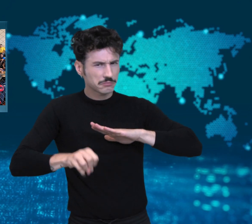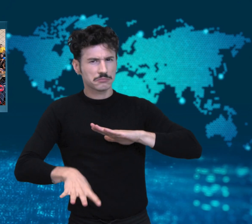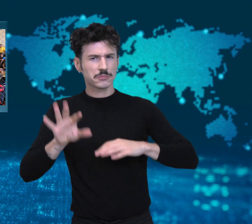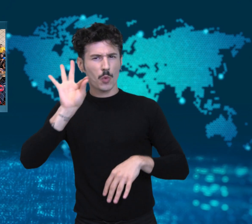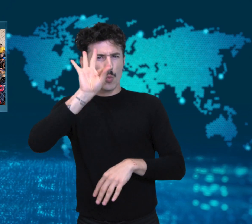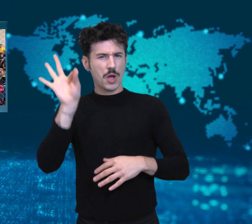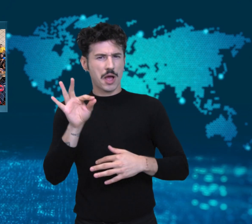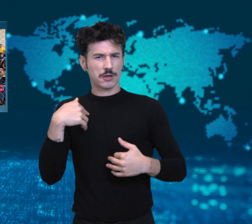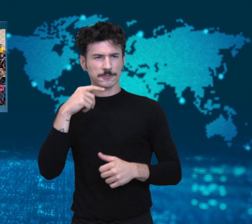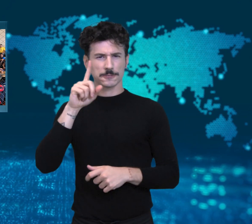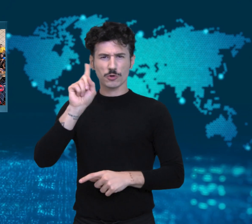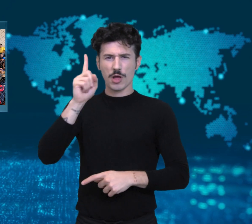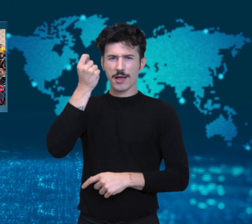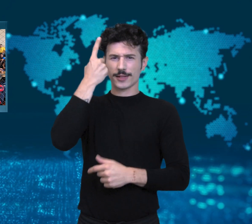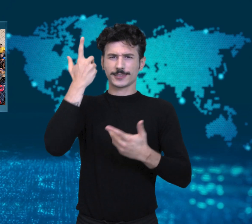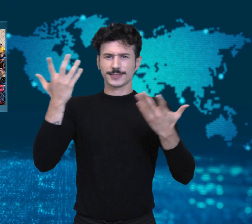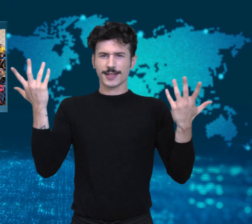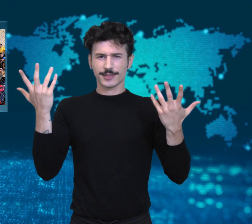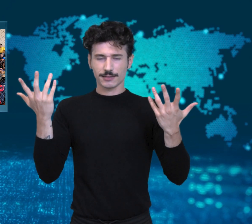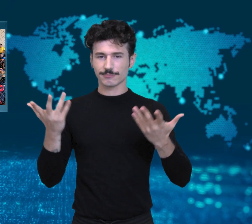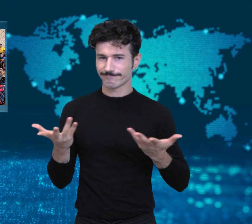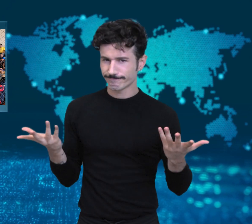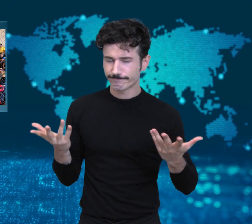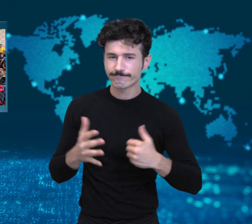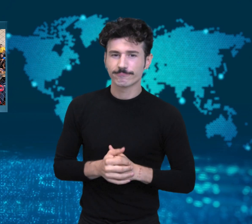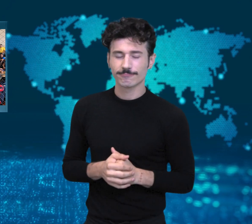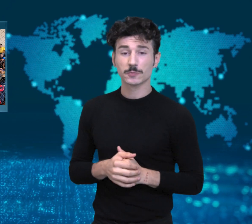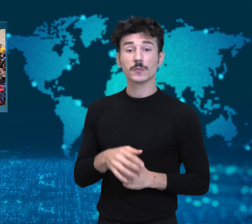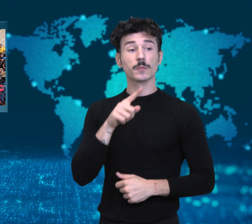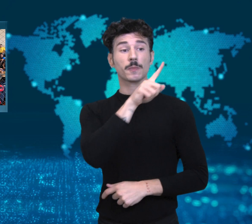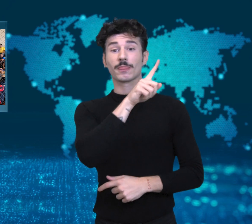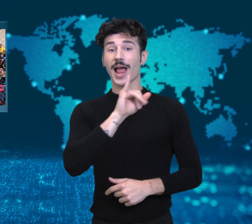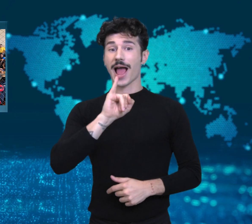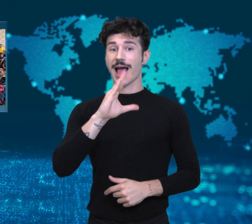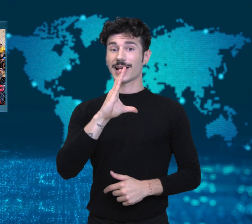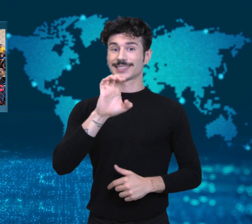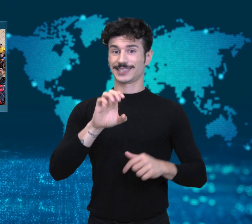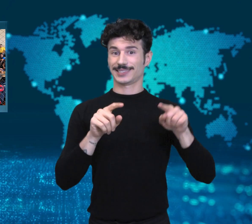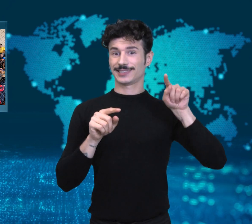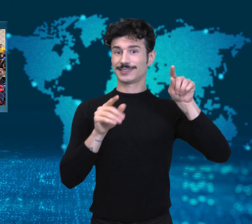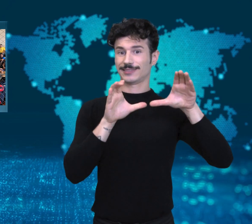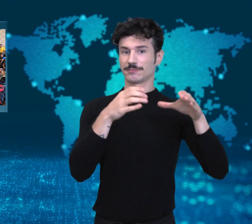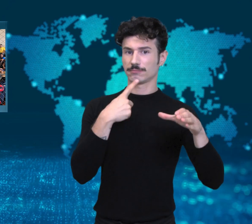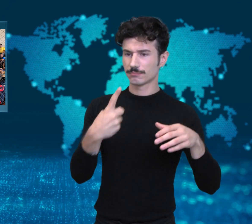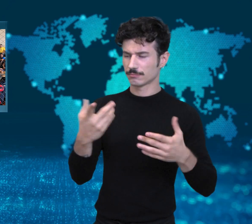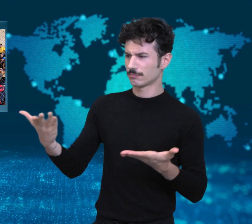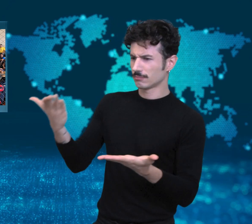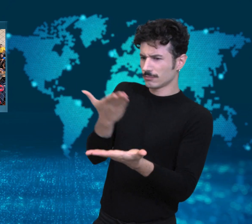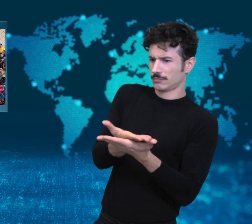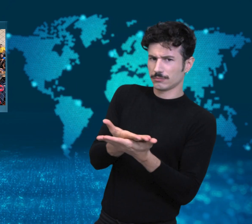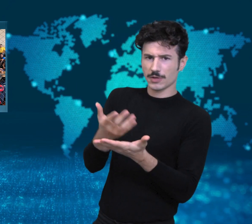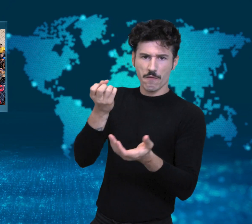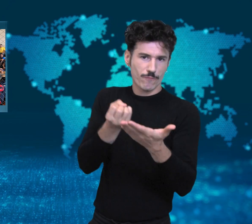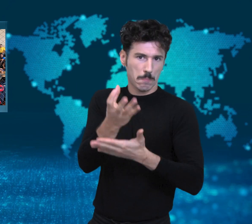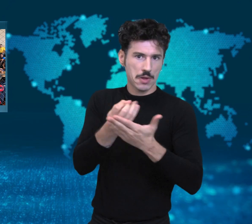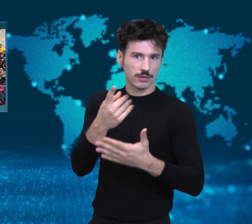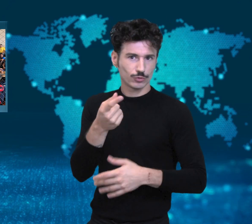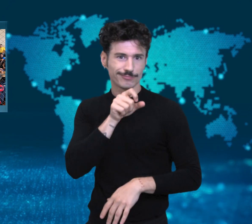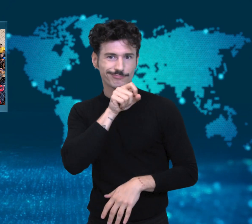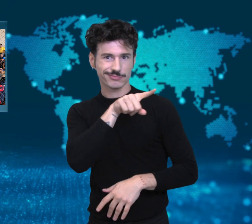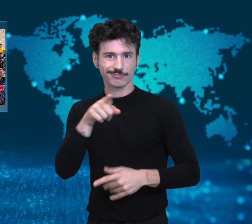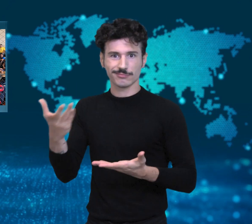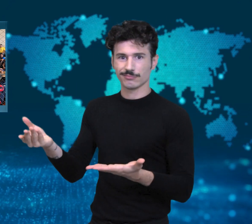She said that the women did not understand why they had to undergo surgery.